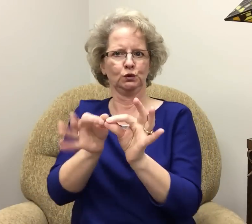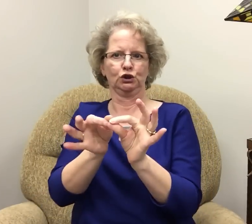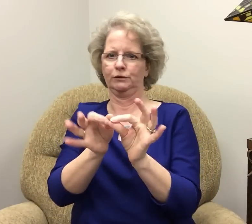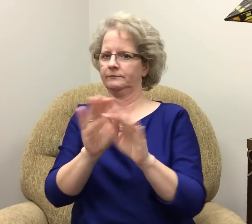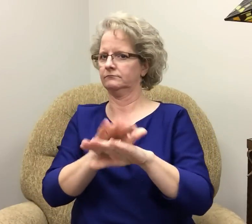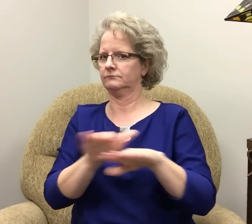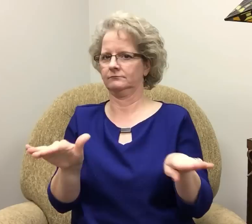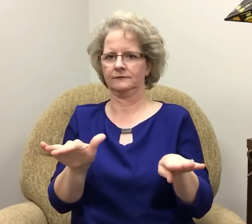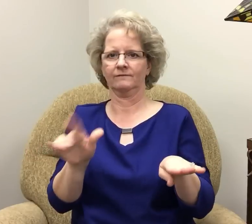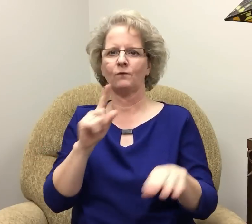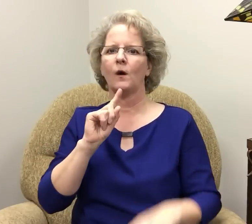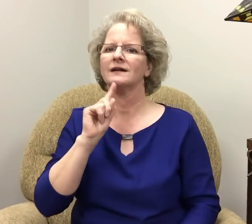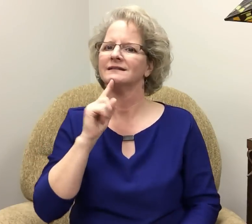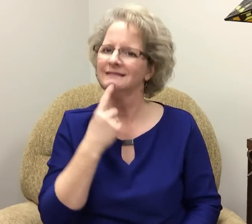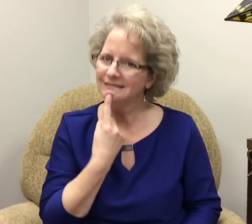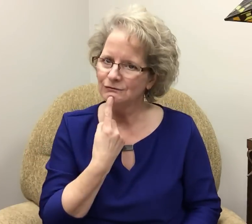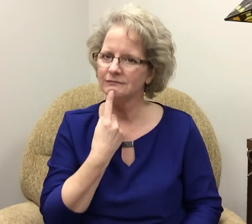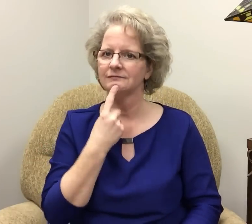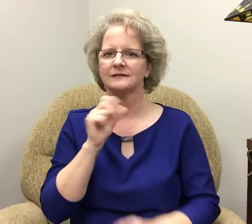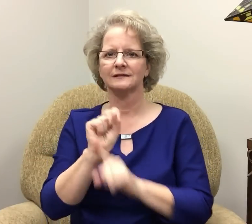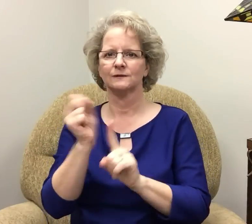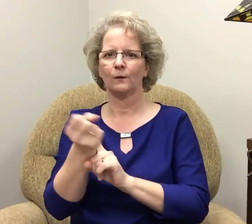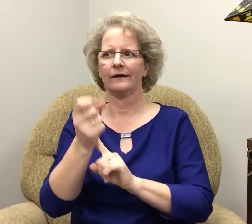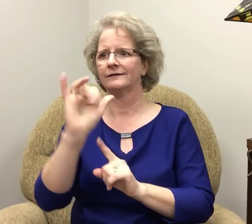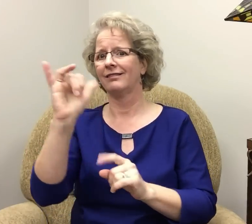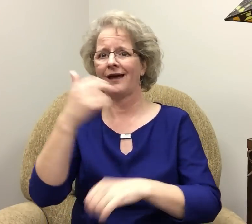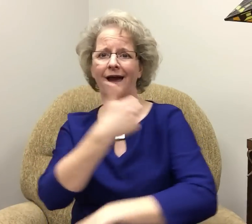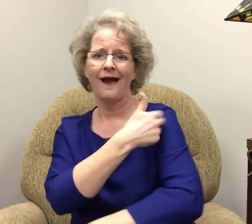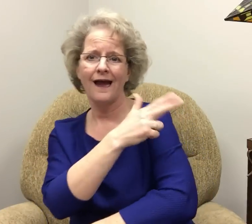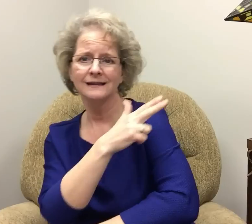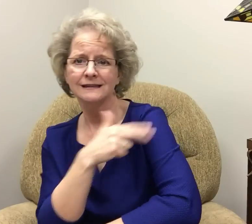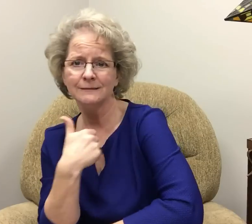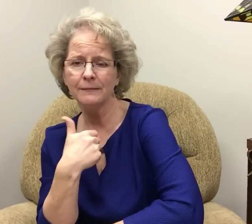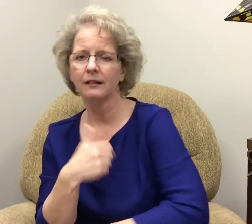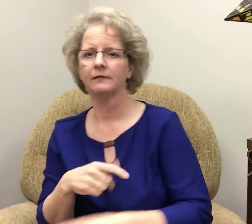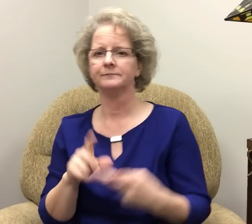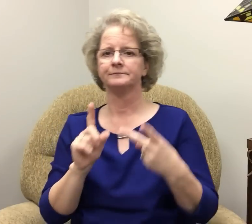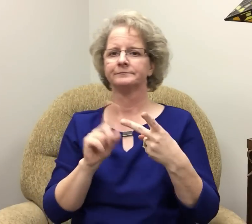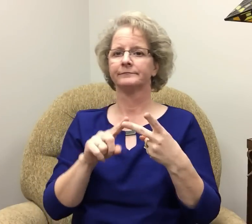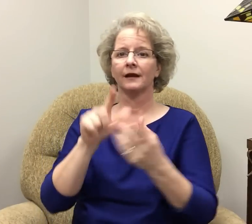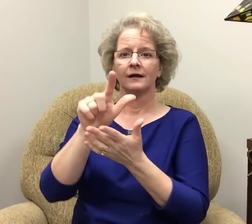Also important to know is that family members and friends should never be used as interpreters